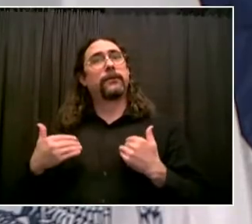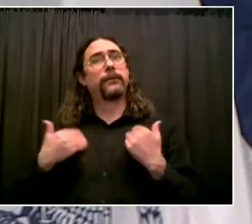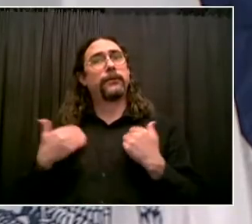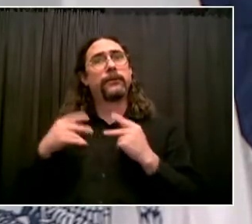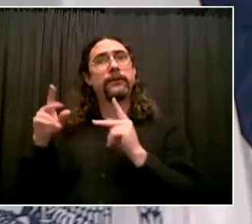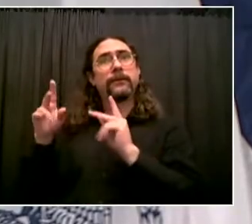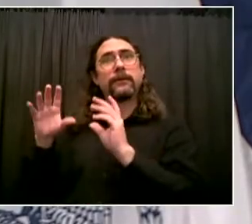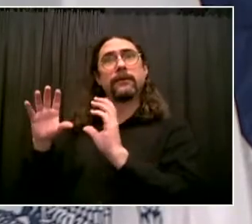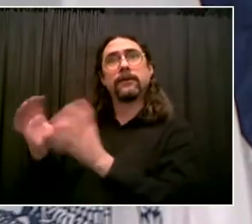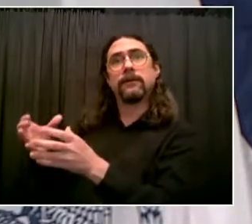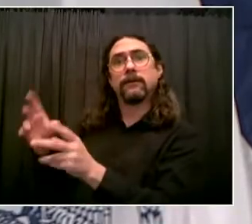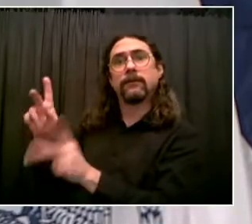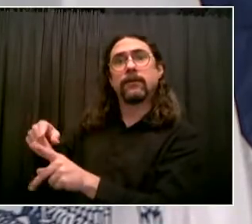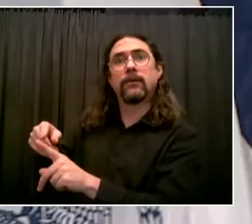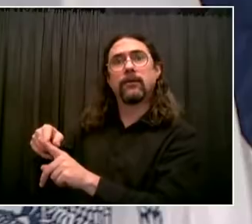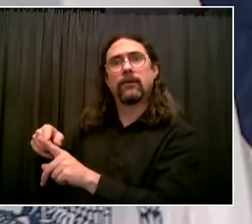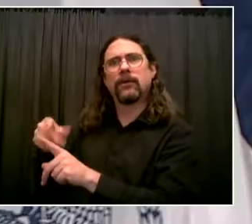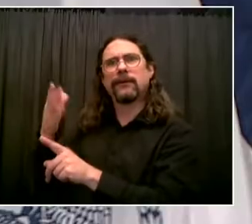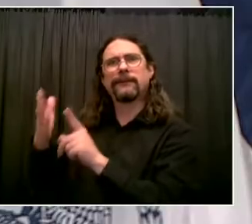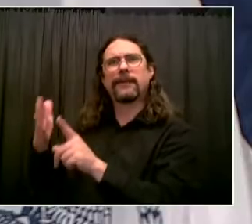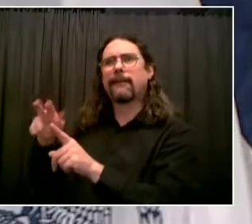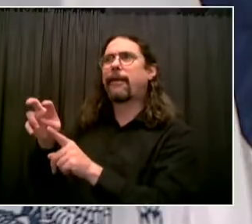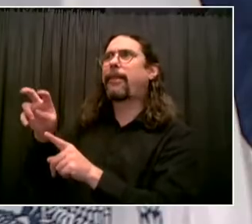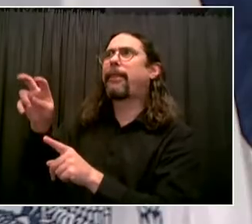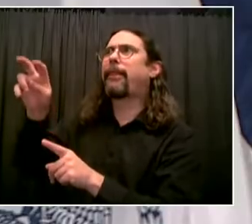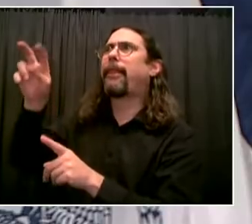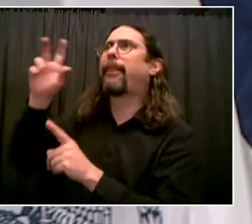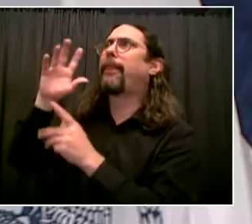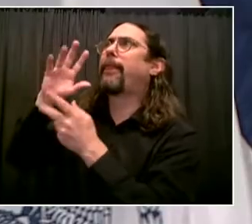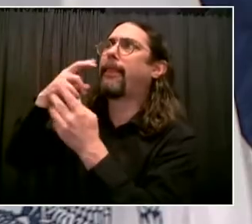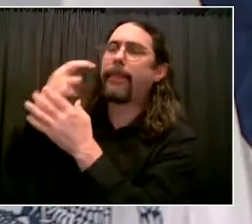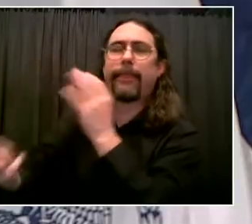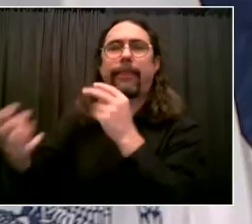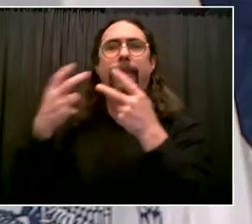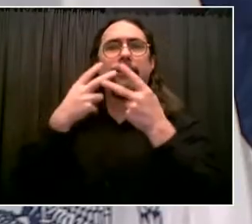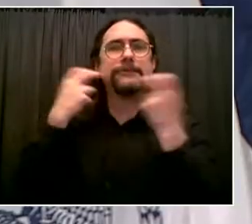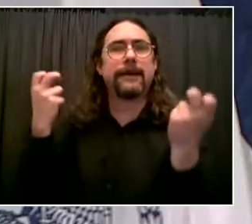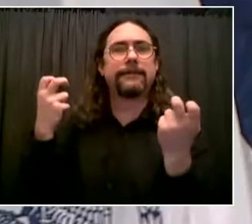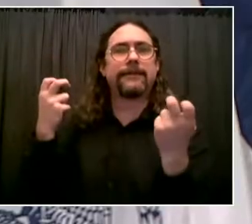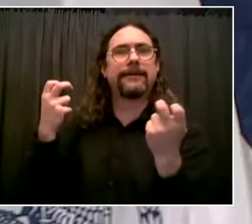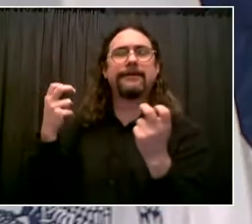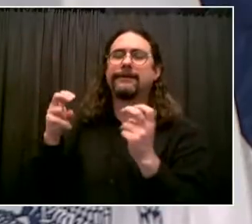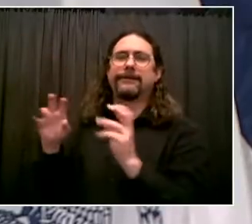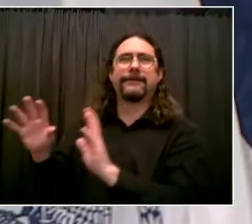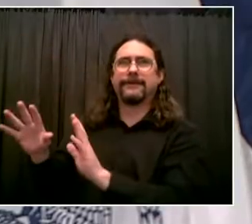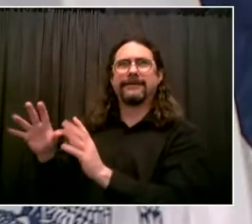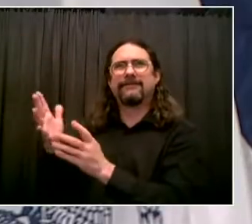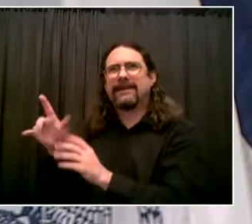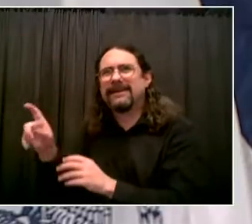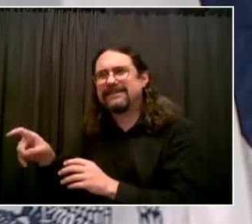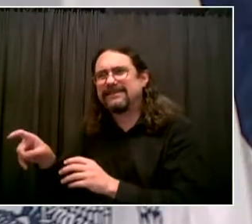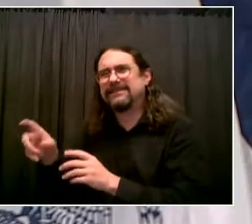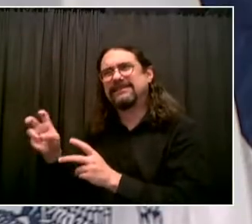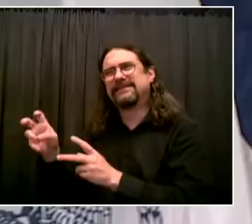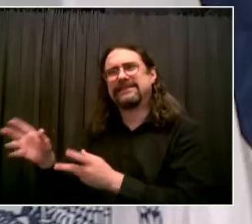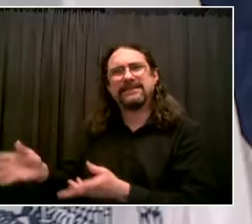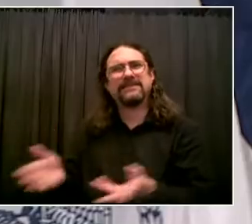BRINGING TO BEAR THE WHOLE DIALOGUE AROUND THEM. A WHOLE SUPPORT SYSTEM TO PULL